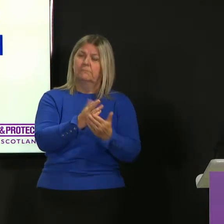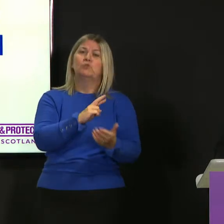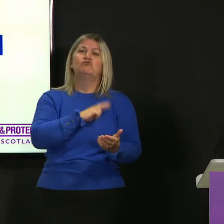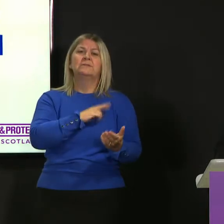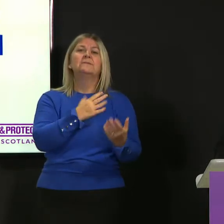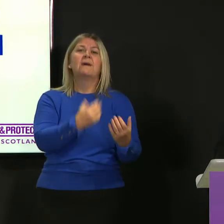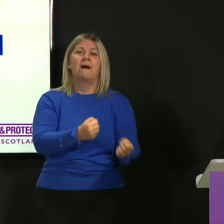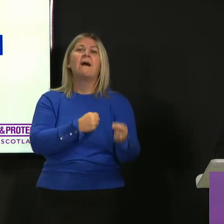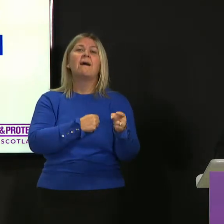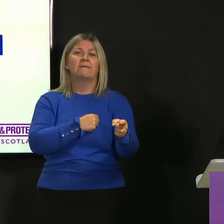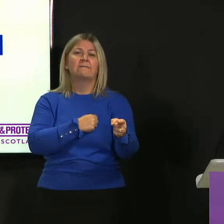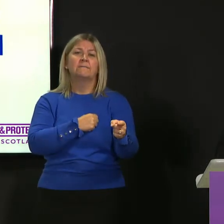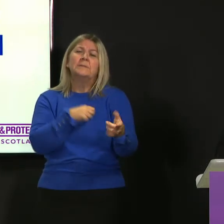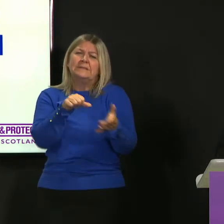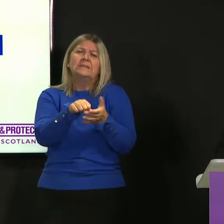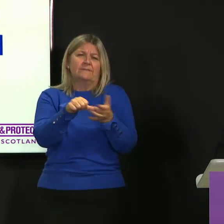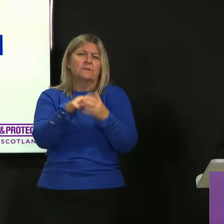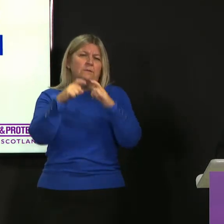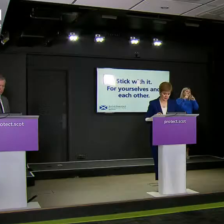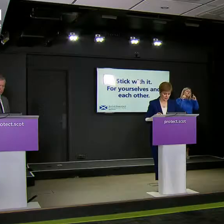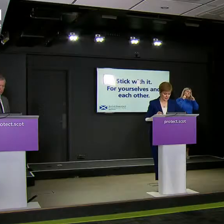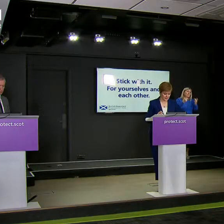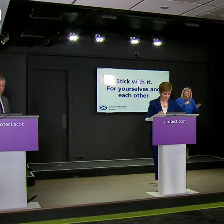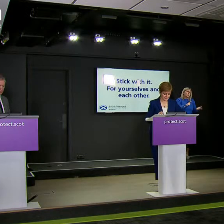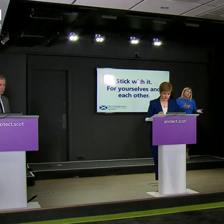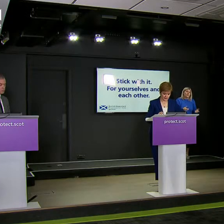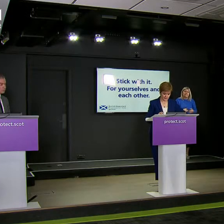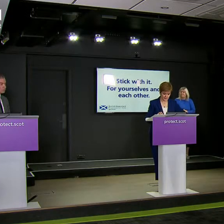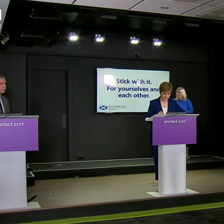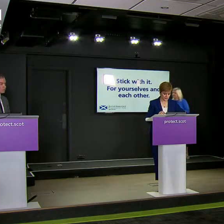because it is too difficult for them to do it. Alistair Grant from the Herald.